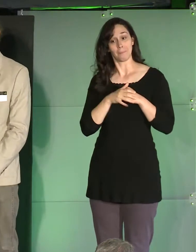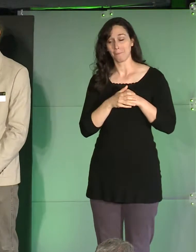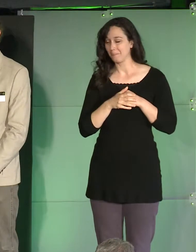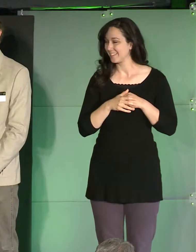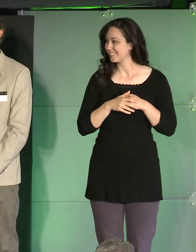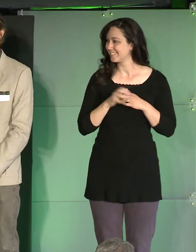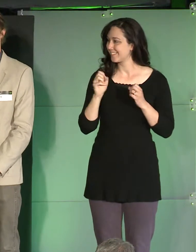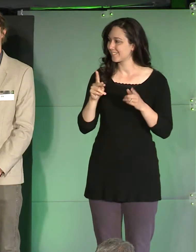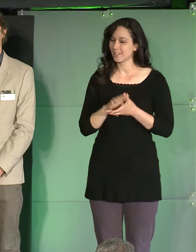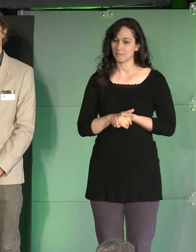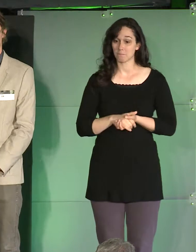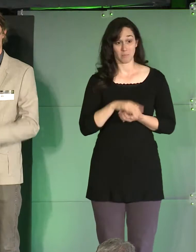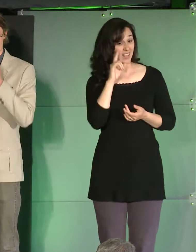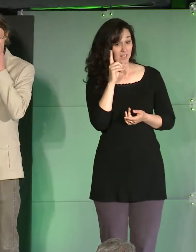Right. So I think they look like they're almost ready.